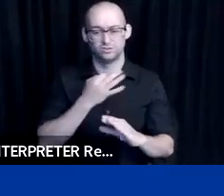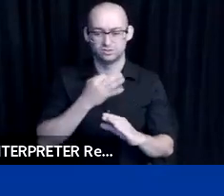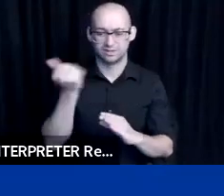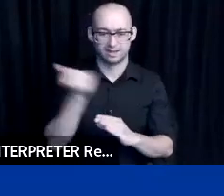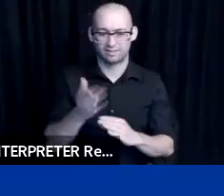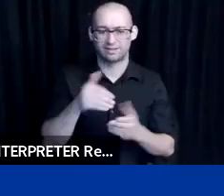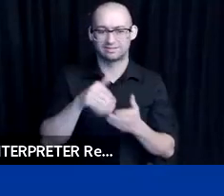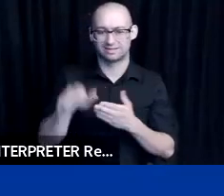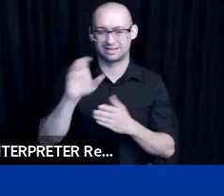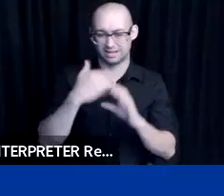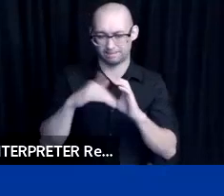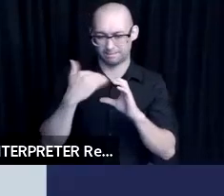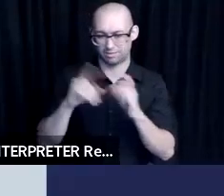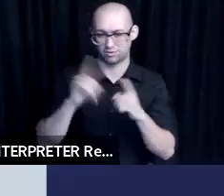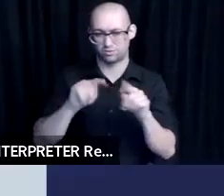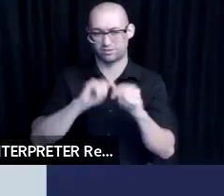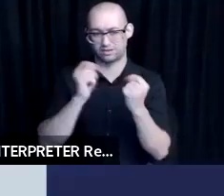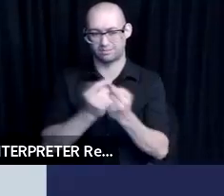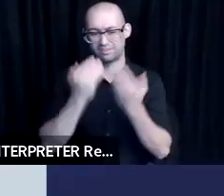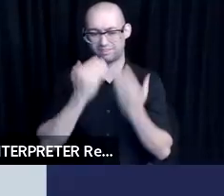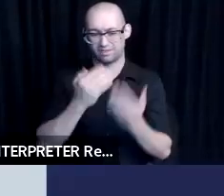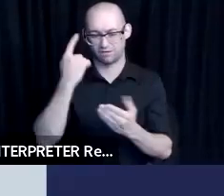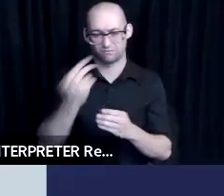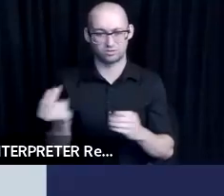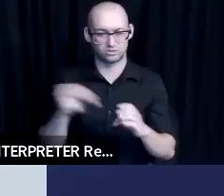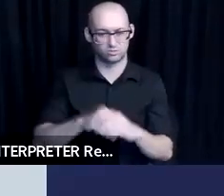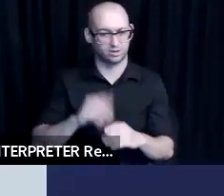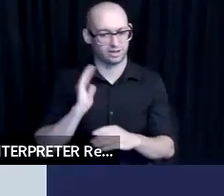and finally, just want to thank you for attending the June outcome area working group meeting for